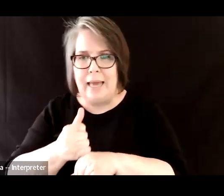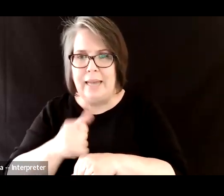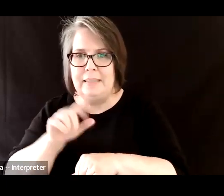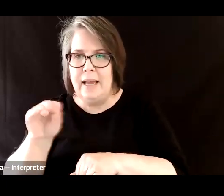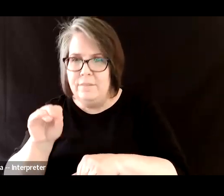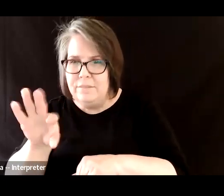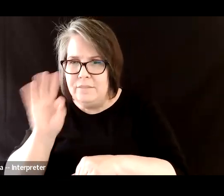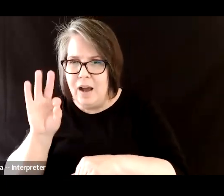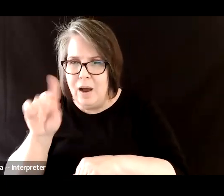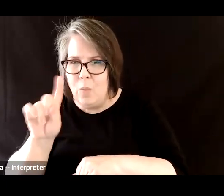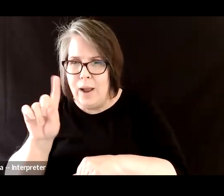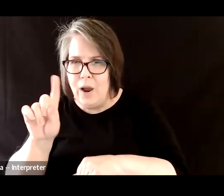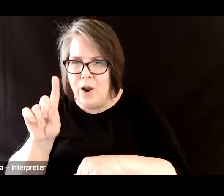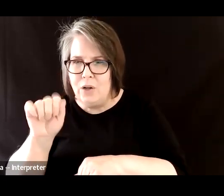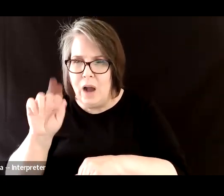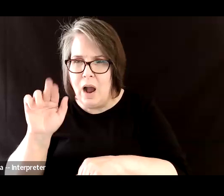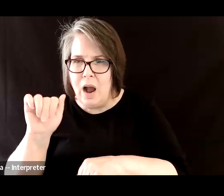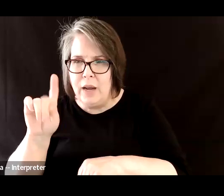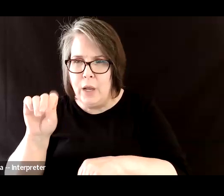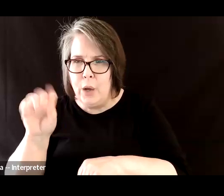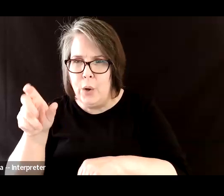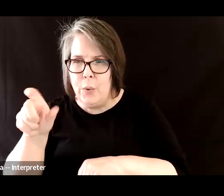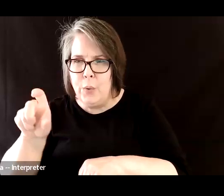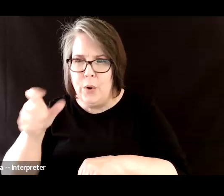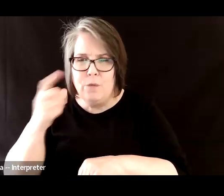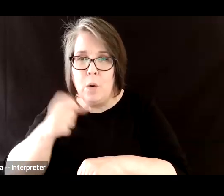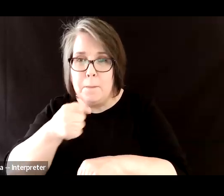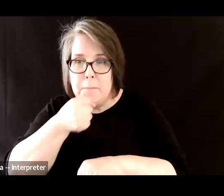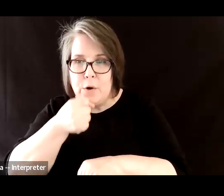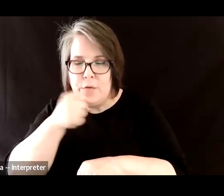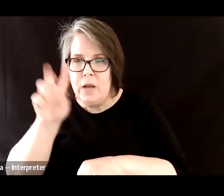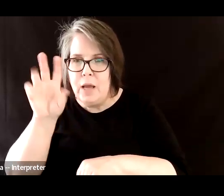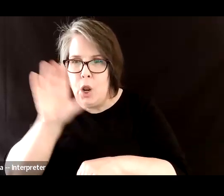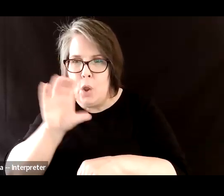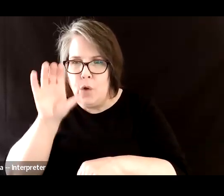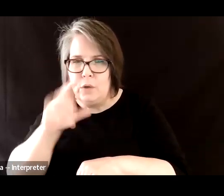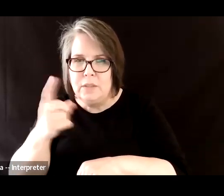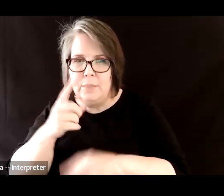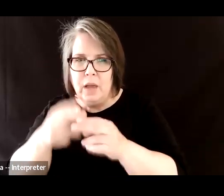wherever your audio settings are applied for a microphone, et cetera and you're looking for something called noise